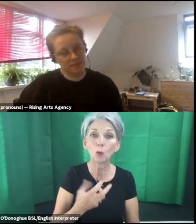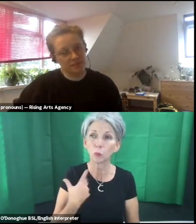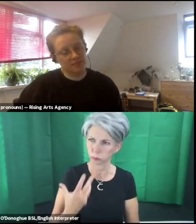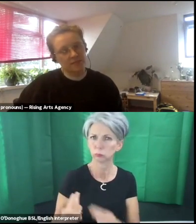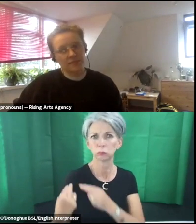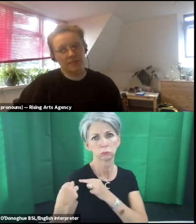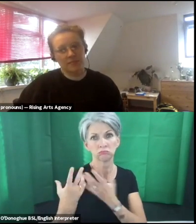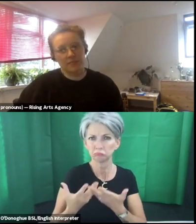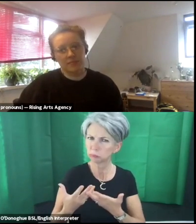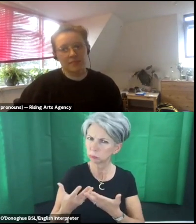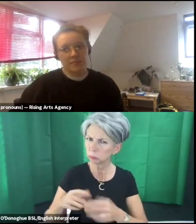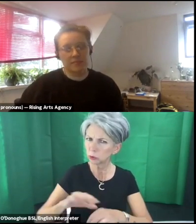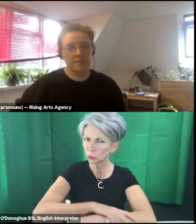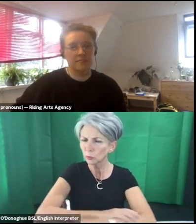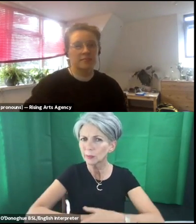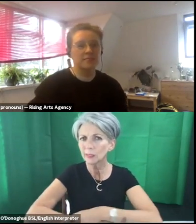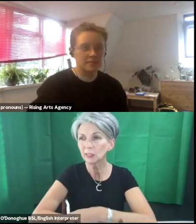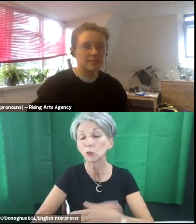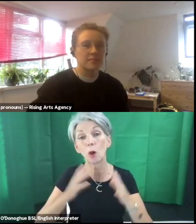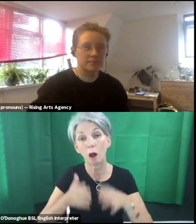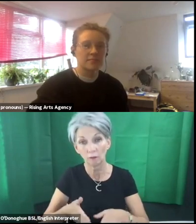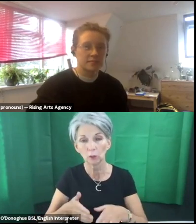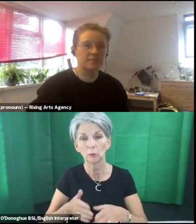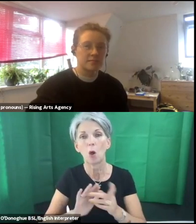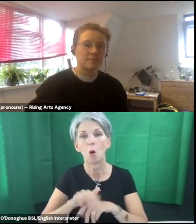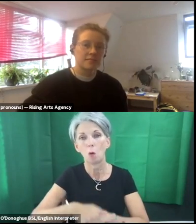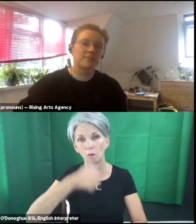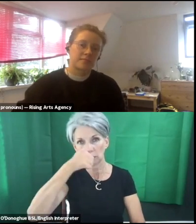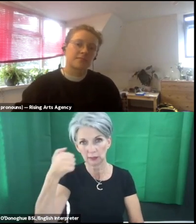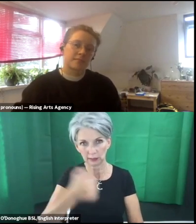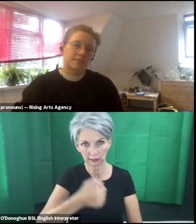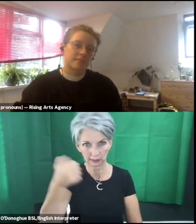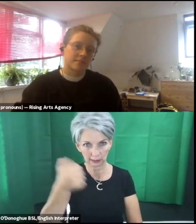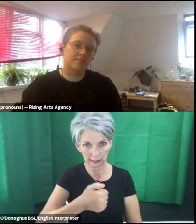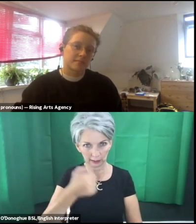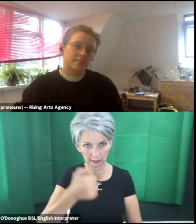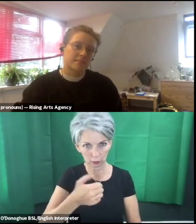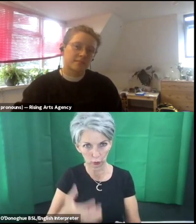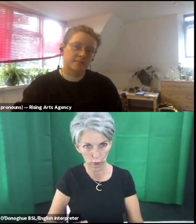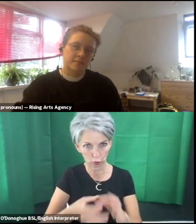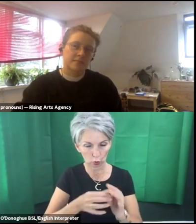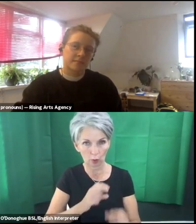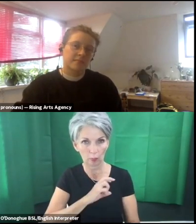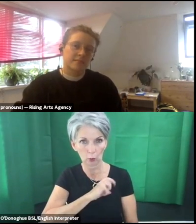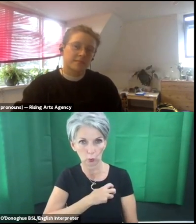always more, more likely to take on. You have to be over 16 to join the union. That's our lowest age to join, but equally, you can definitely